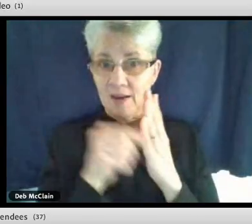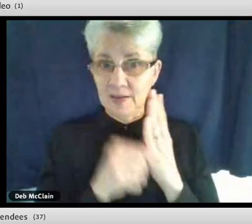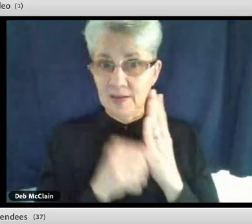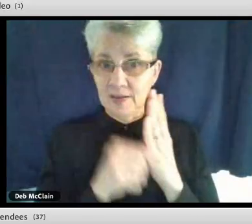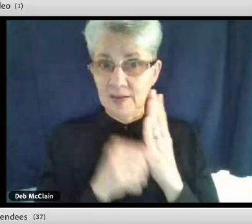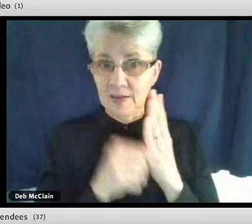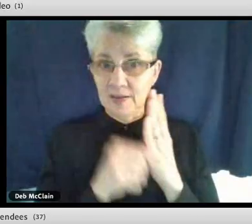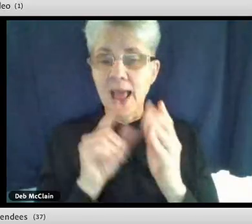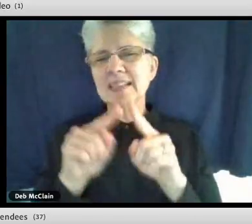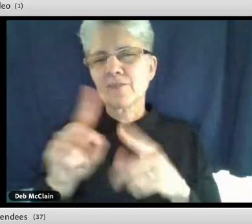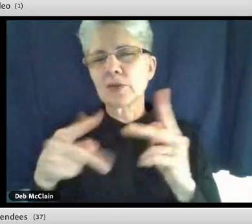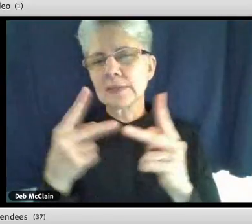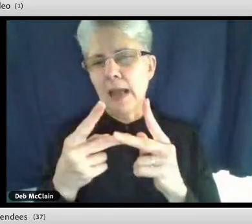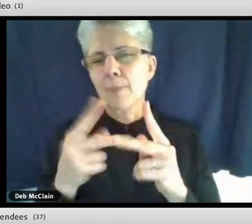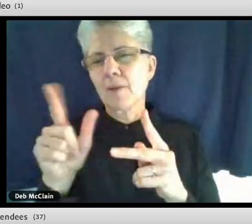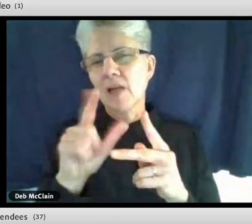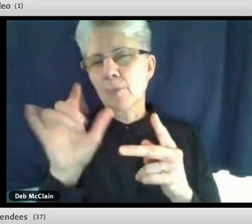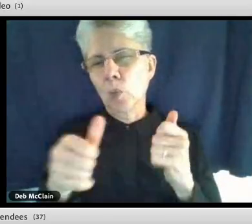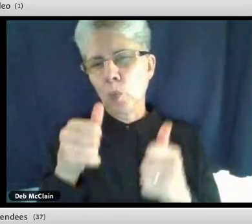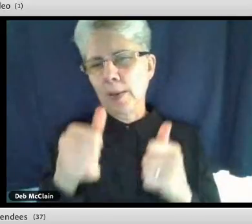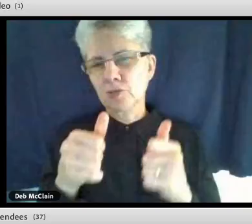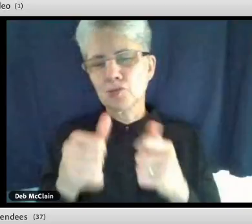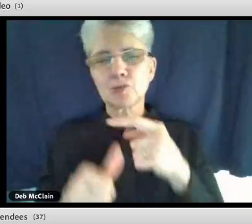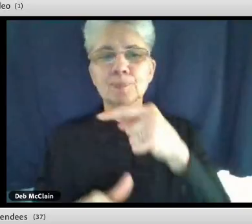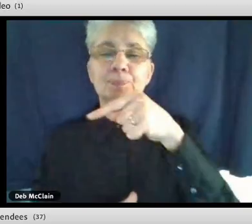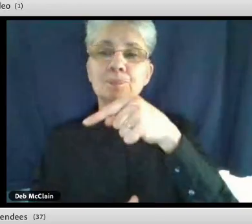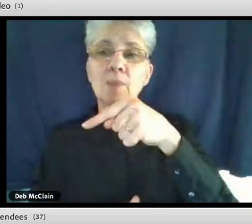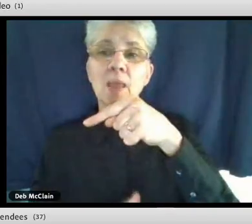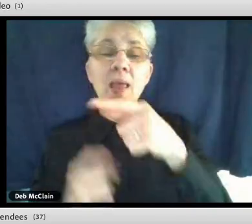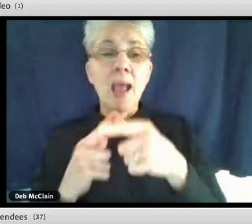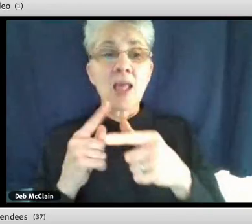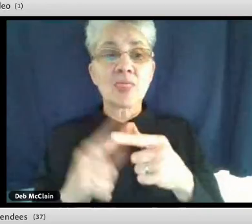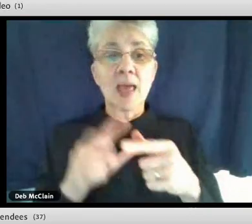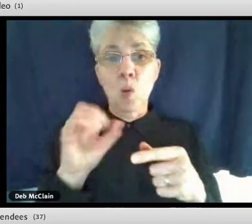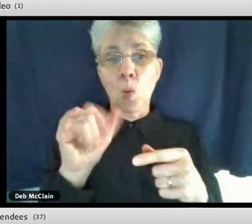where you can search for coronavirus guides, and you can do it by different type of library,